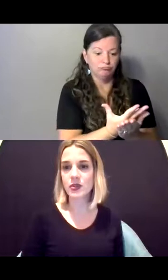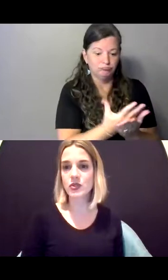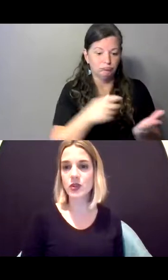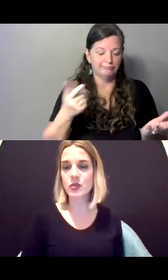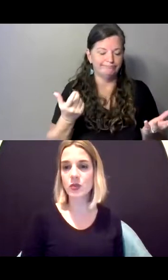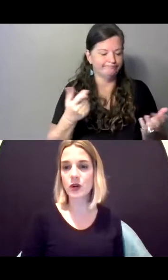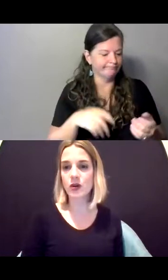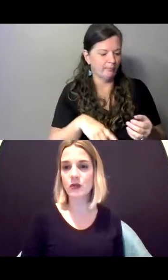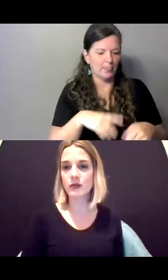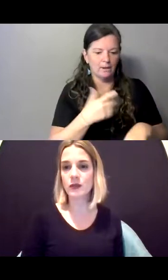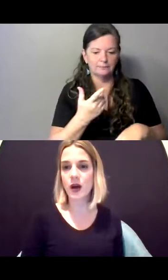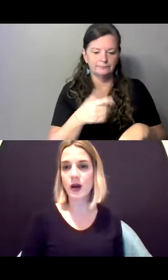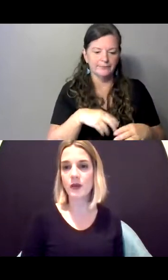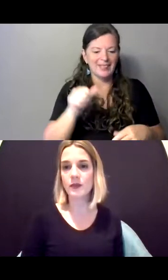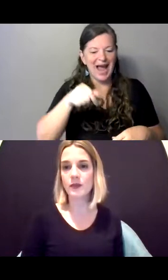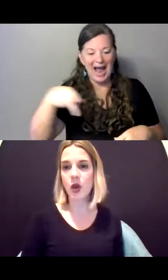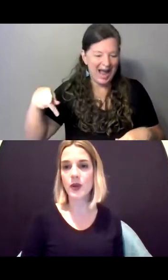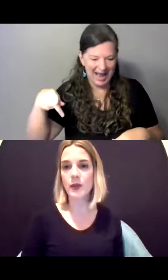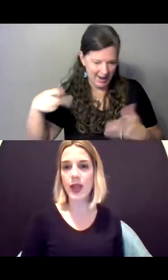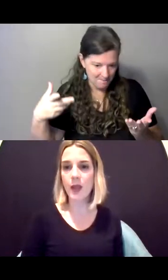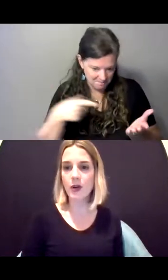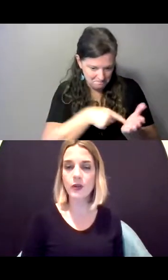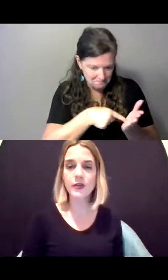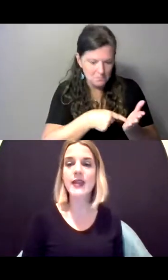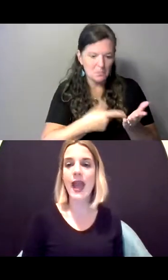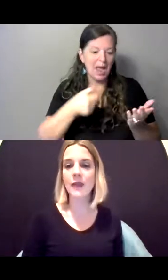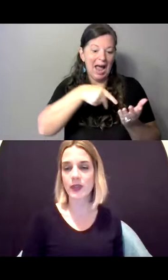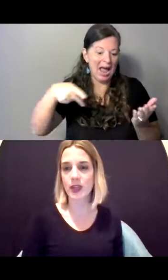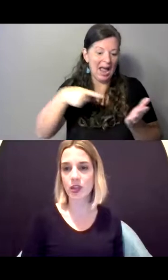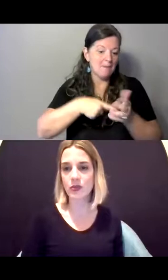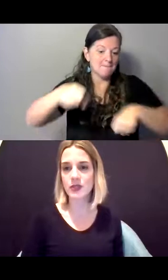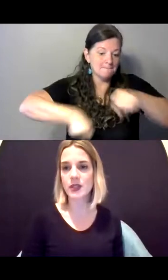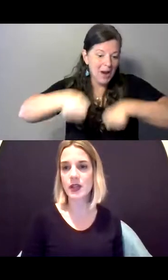So, students will open up their camera or there's an app that they can use.